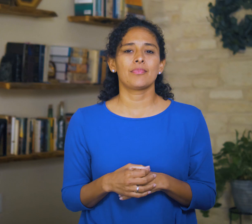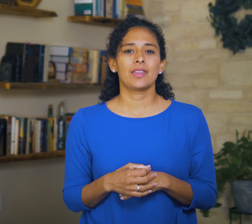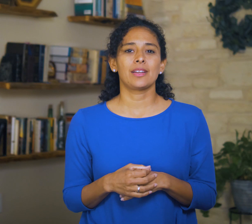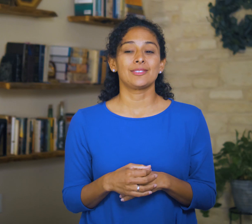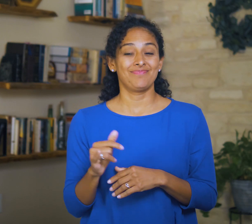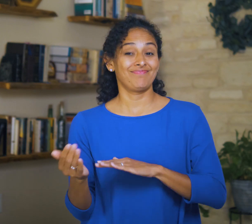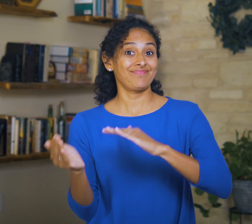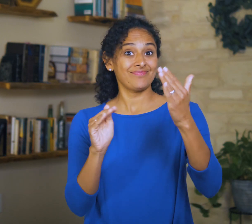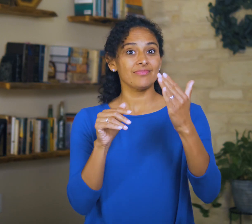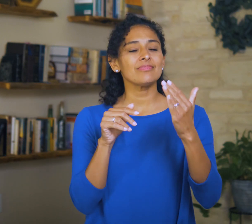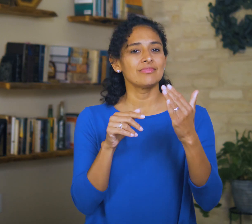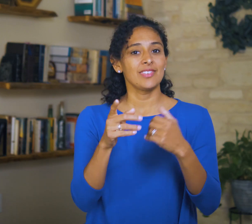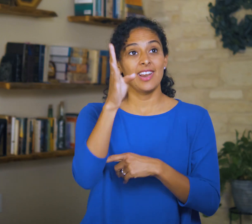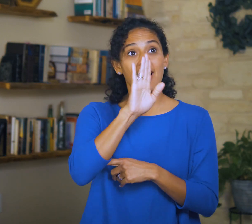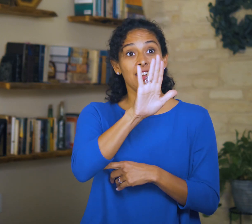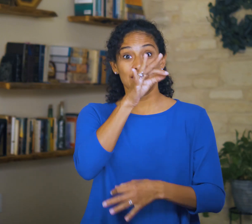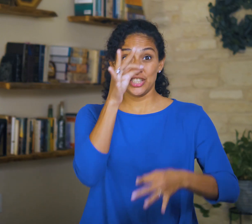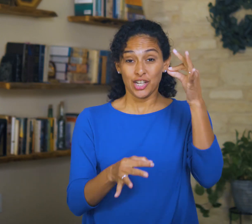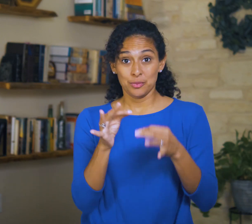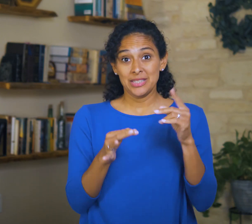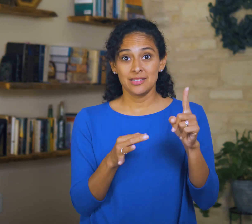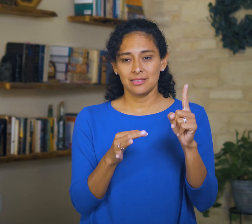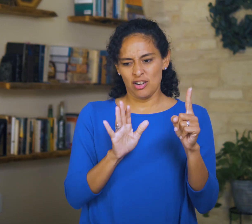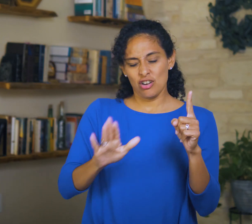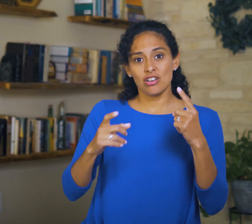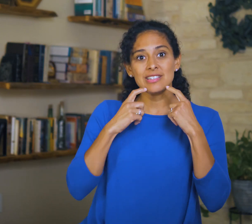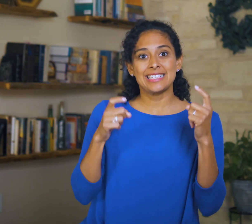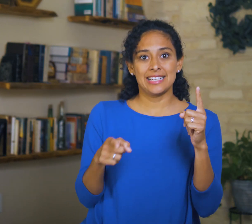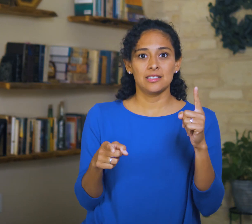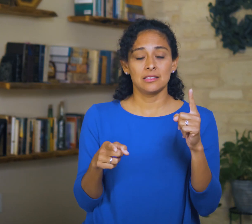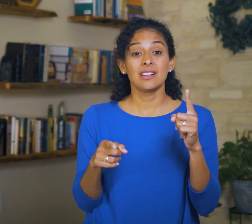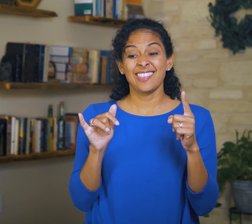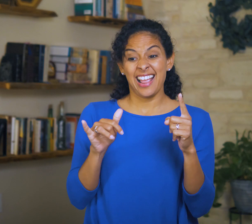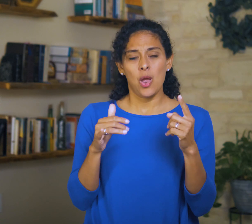God’s judgment for her sins—